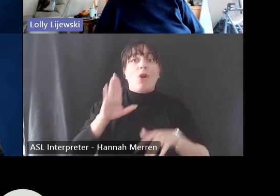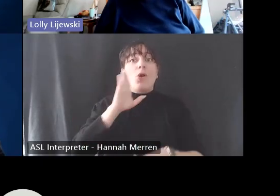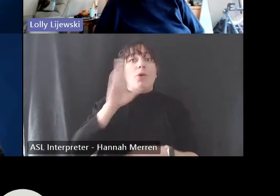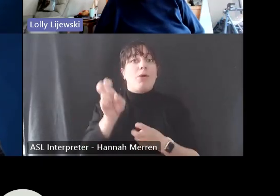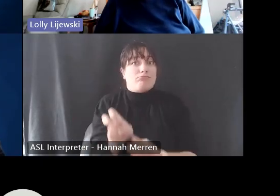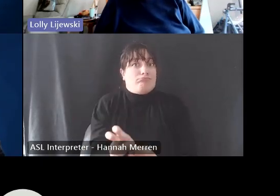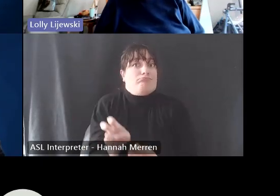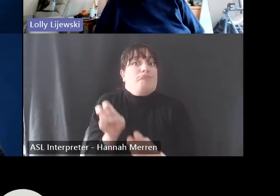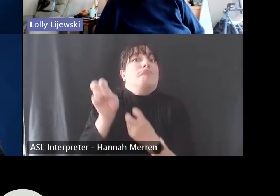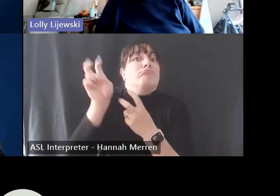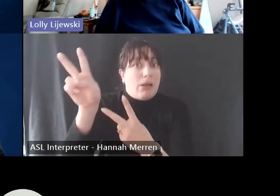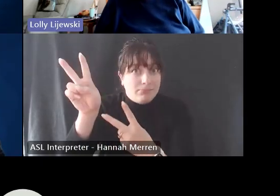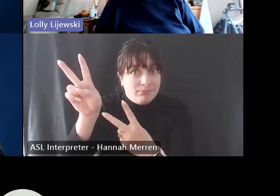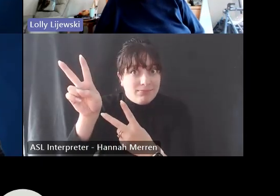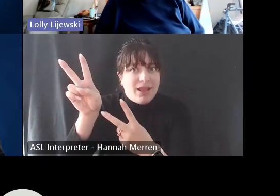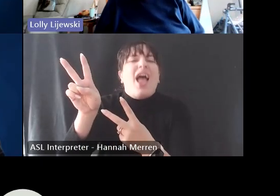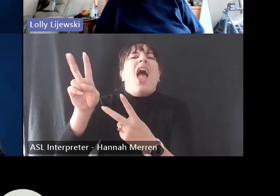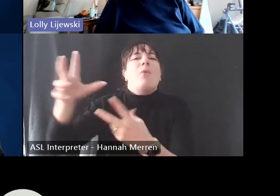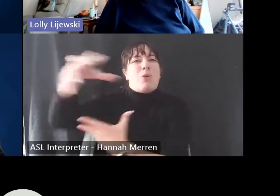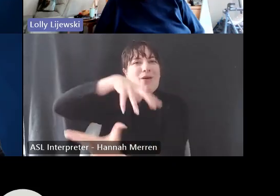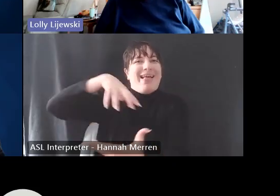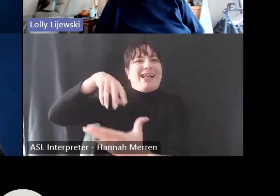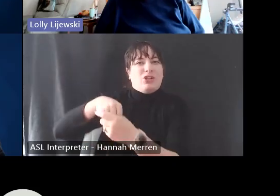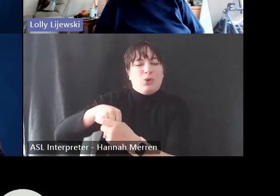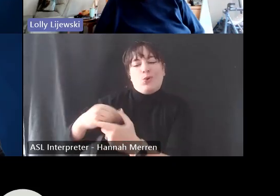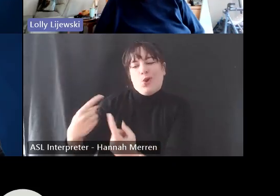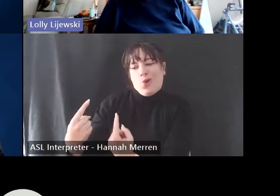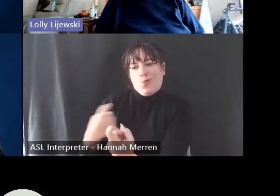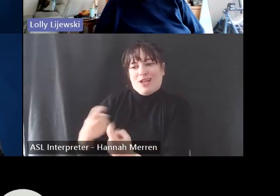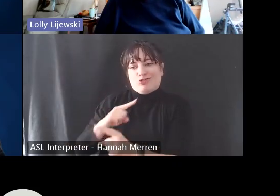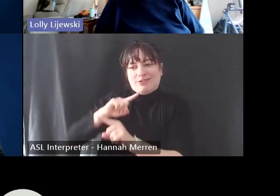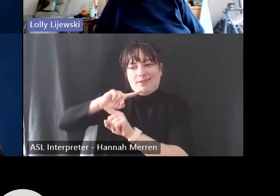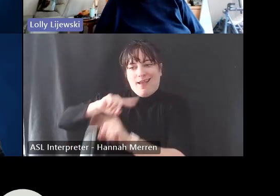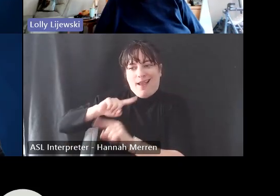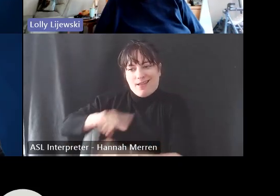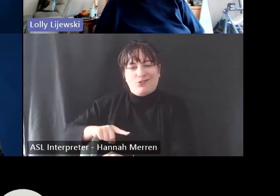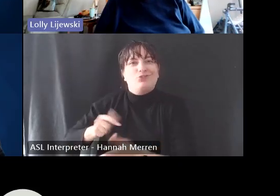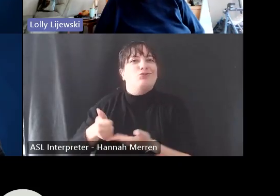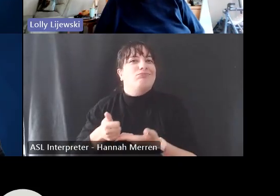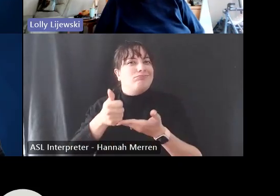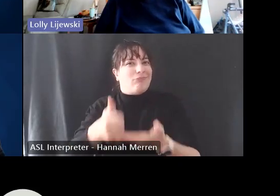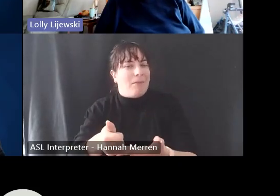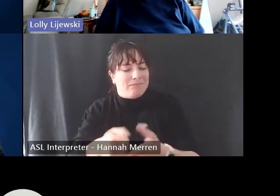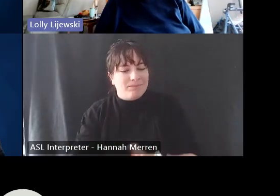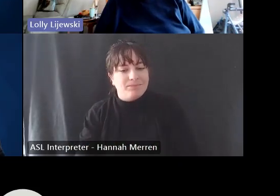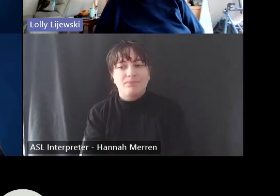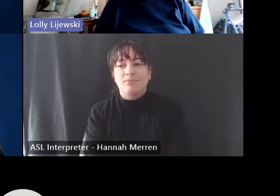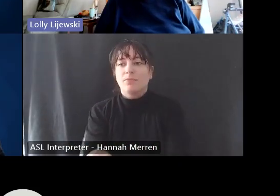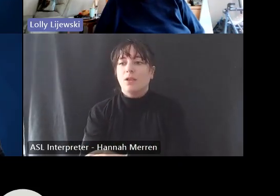in that post as well, to try to address what people are thinking. And I don't know if you're seeing or hearing this,